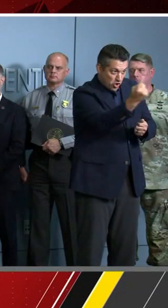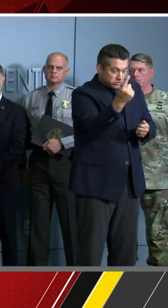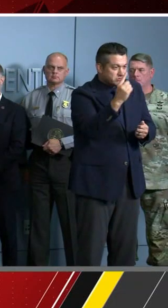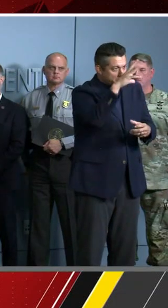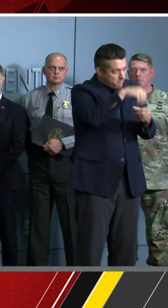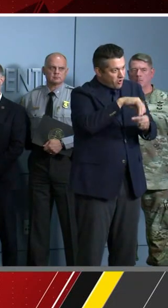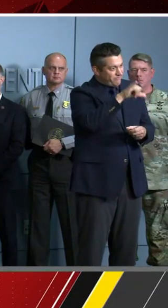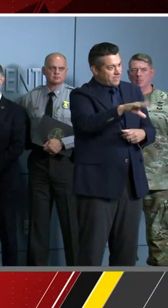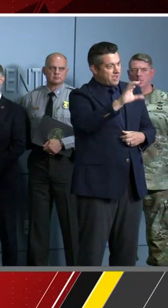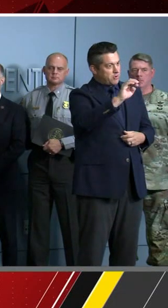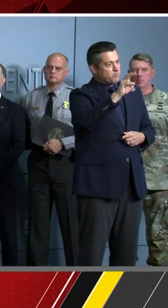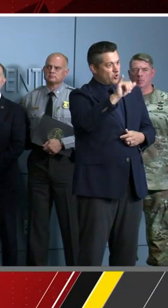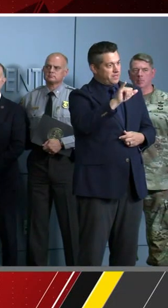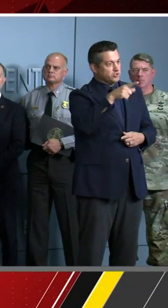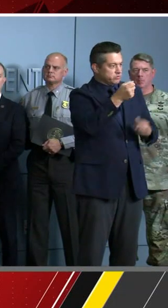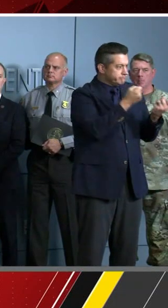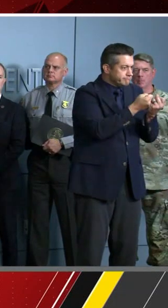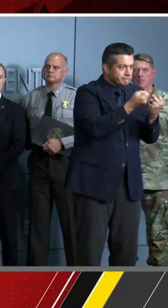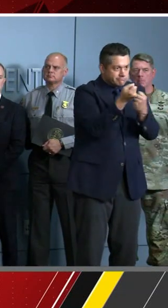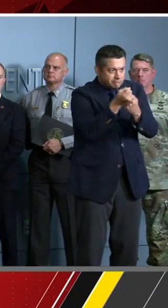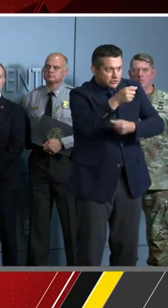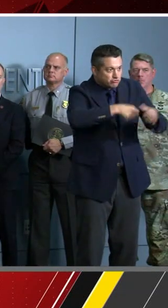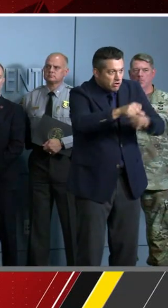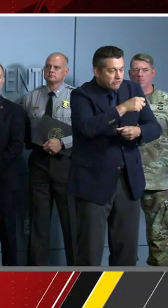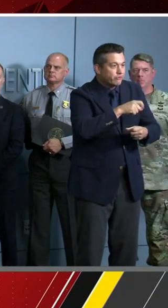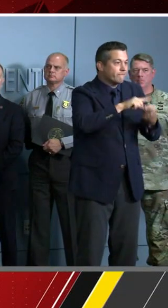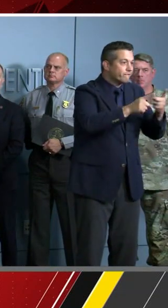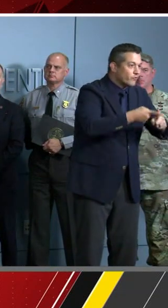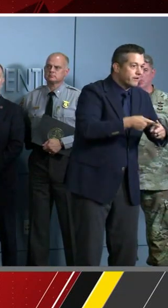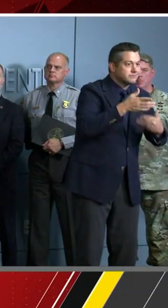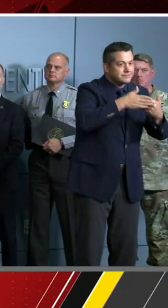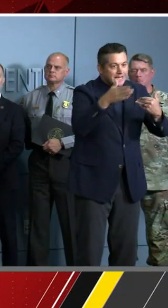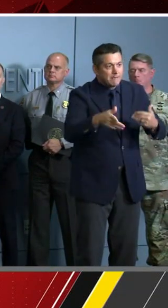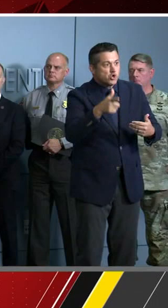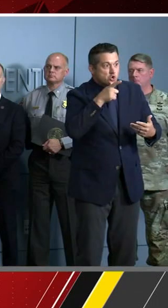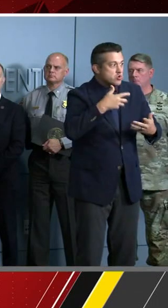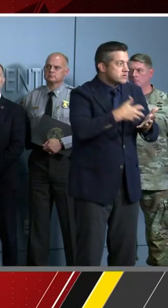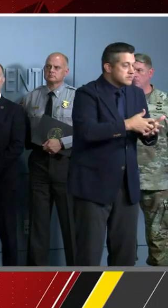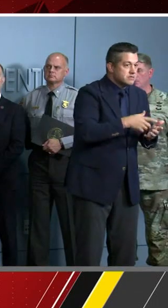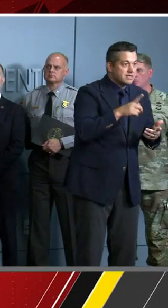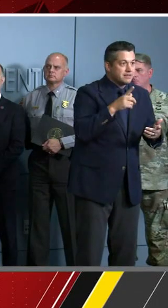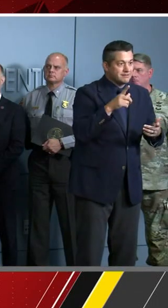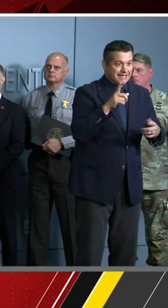care of yourselves and your community, especially those